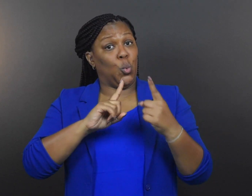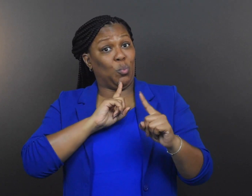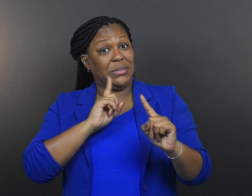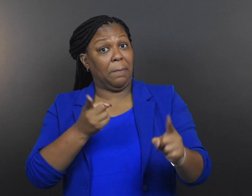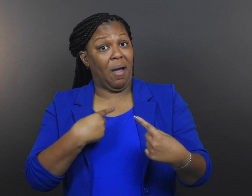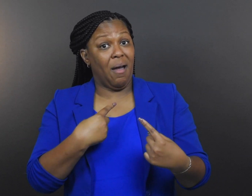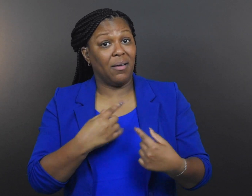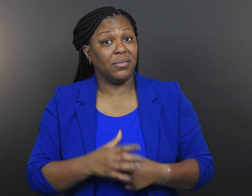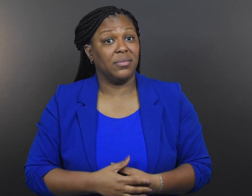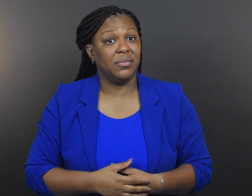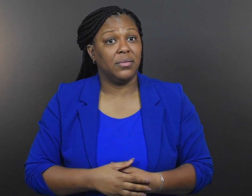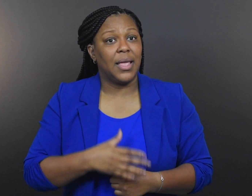“You come into the response,